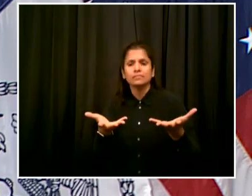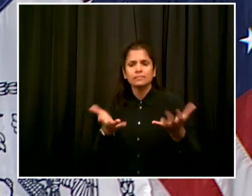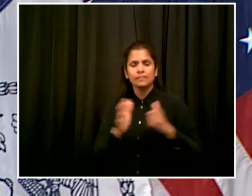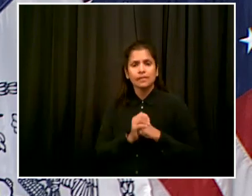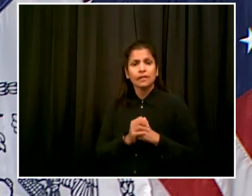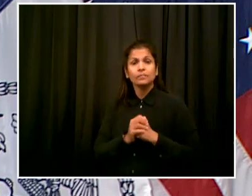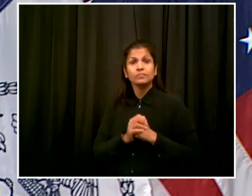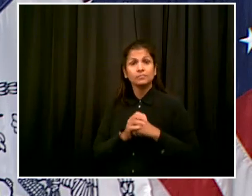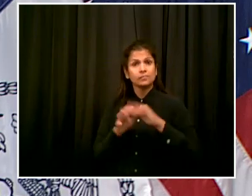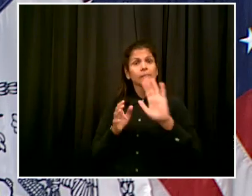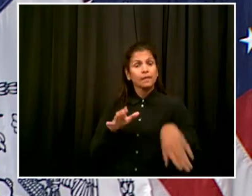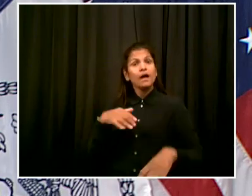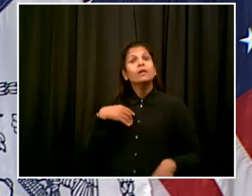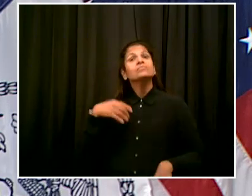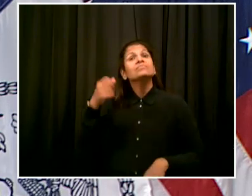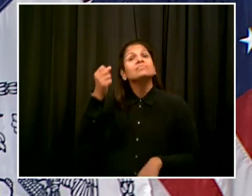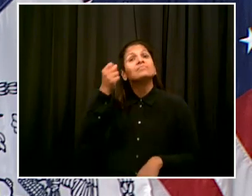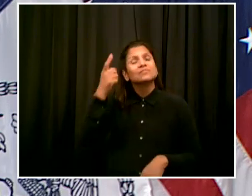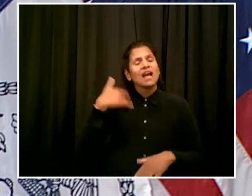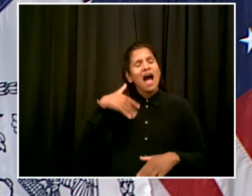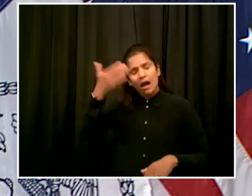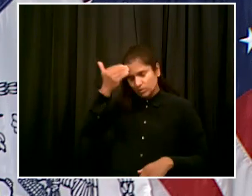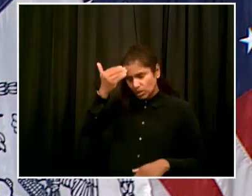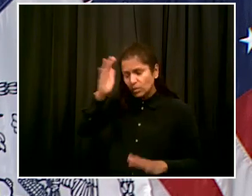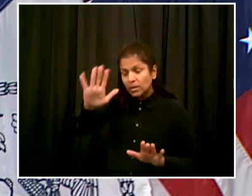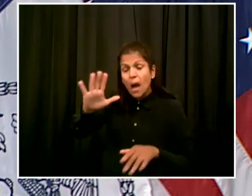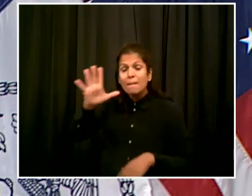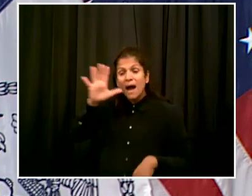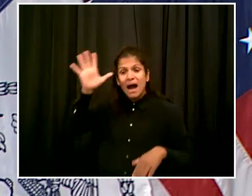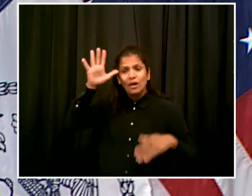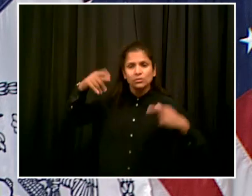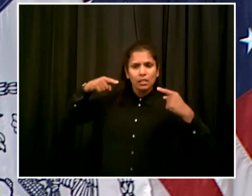I CAN CERTAINLY RELATE TO THE MANY THINGS THAT PARENTS ARE GOING THROUGH RIGHT NOW AND